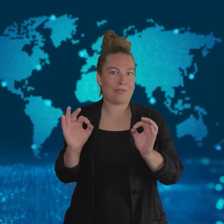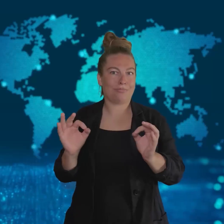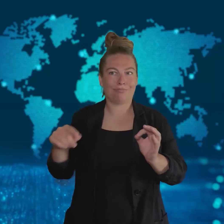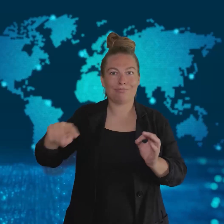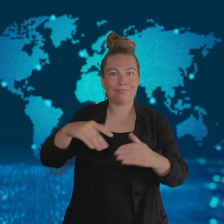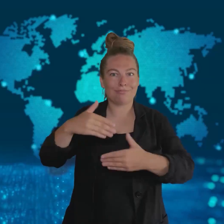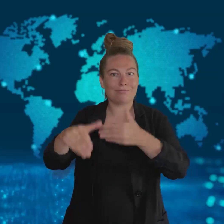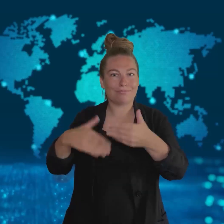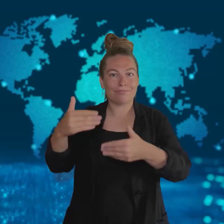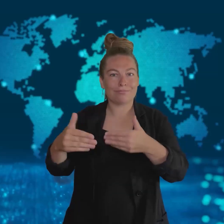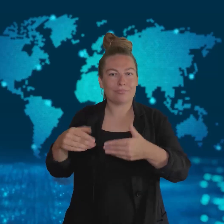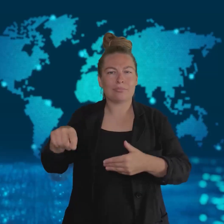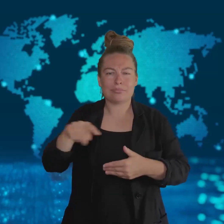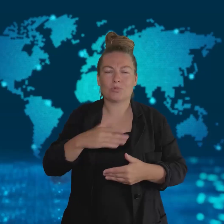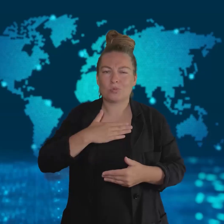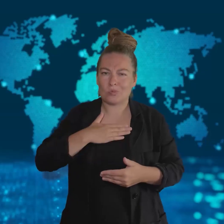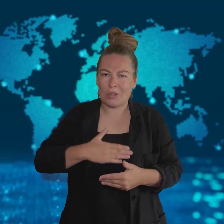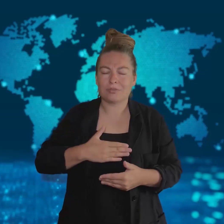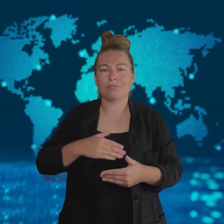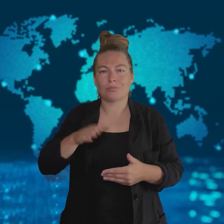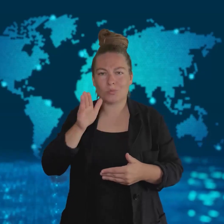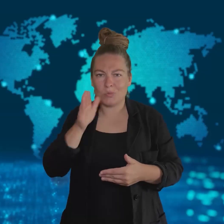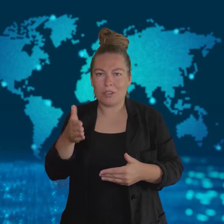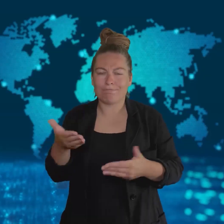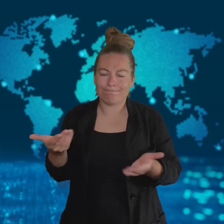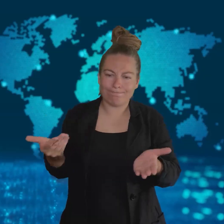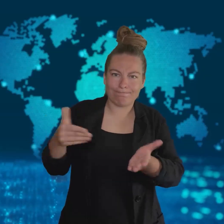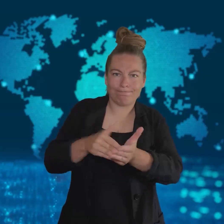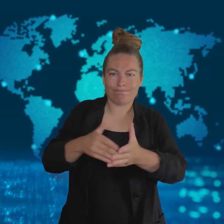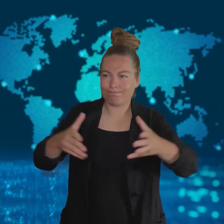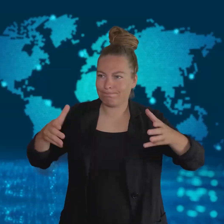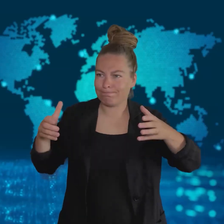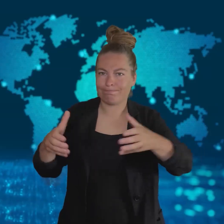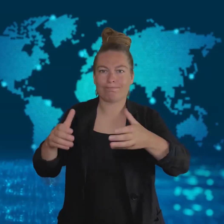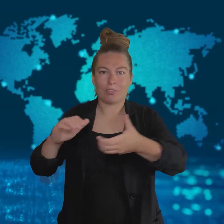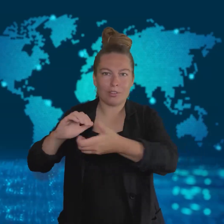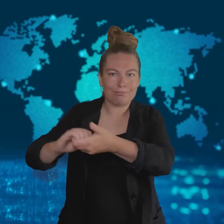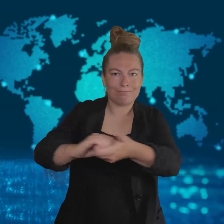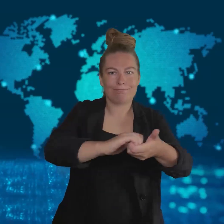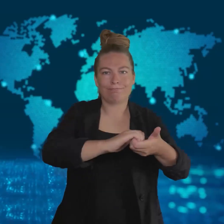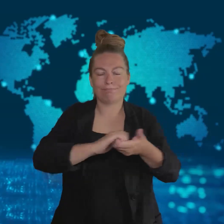"We are going to be in solidarity and rebuild."€